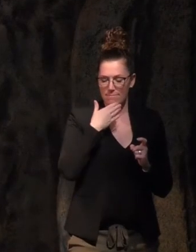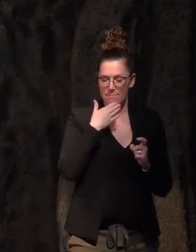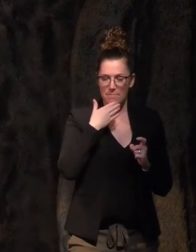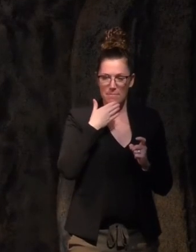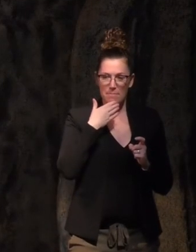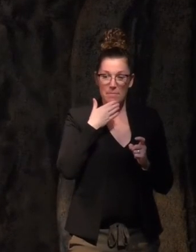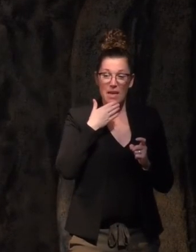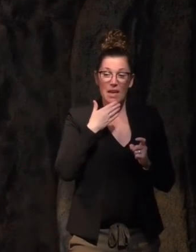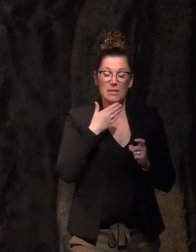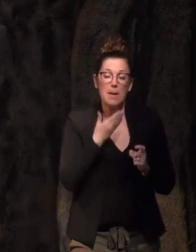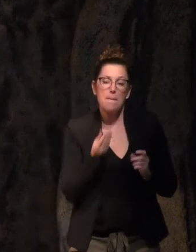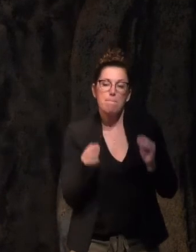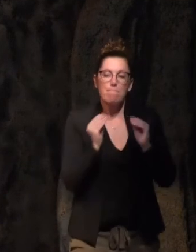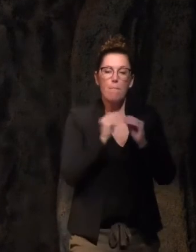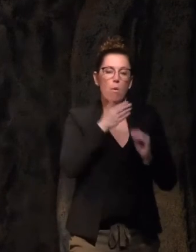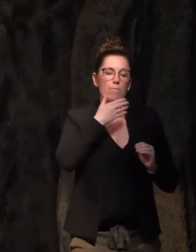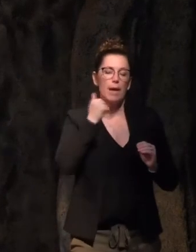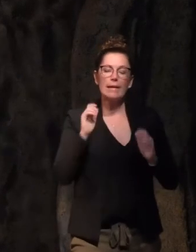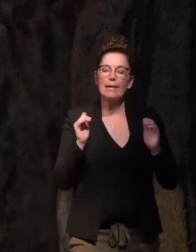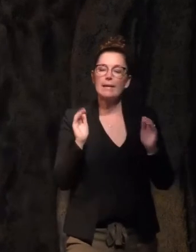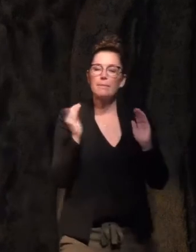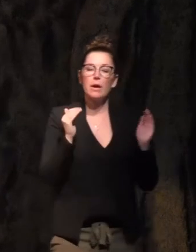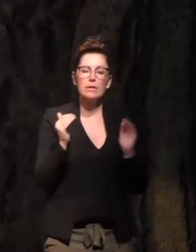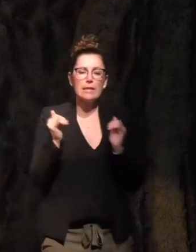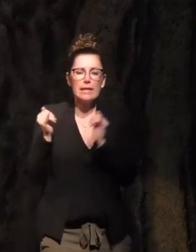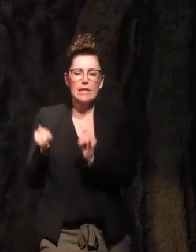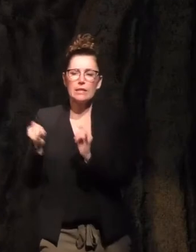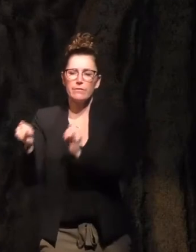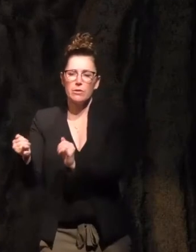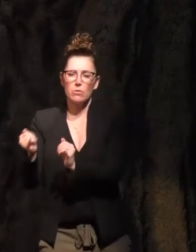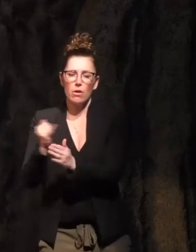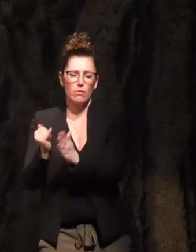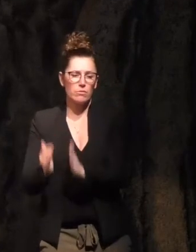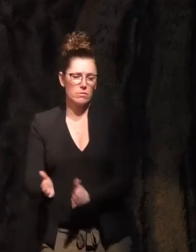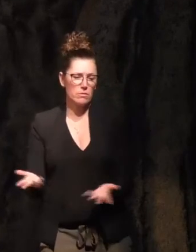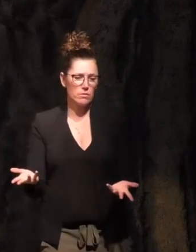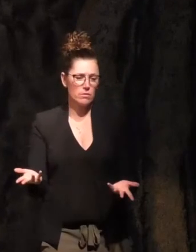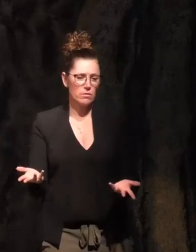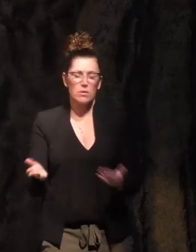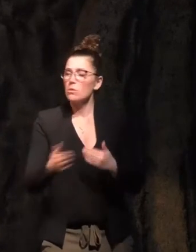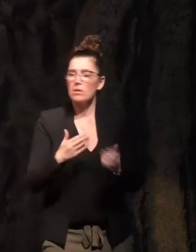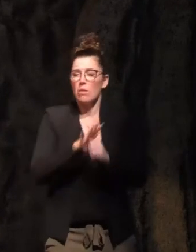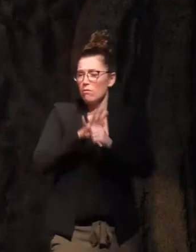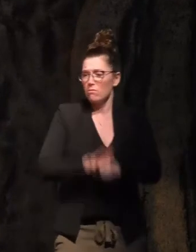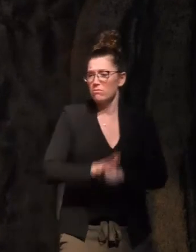we work with, and so whatever our revenue pressures, it is critical that we shift the underlying philosophy